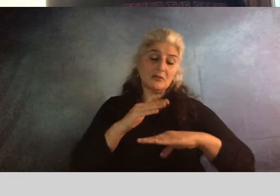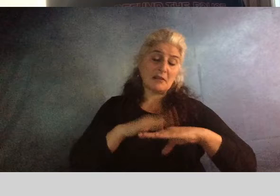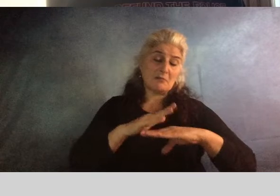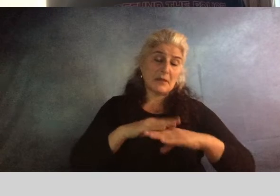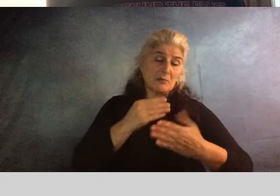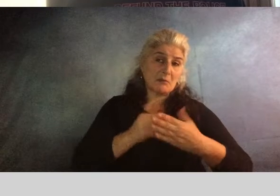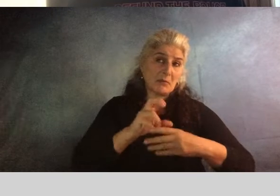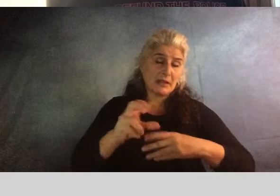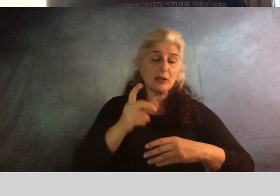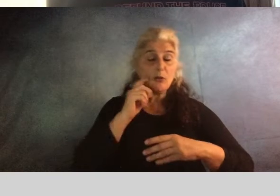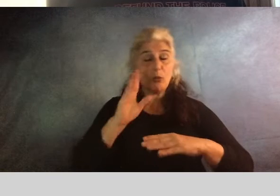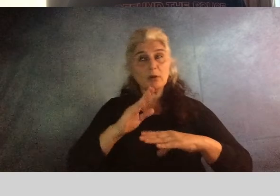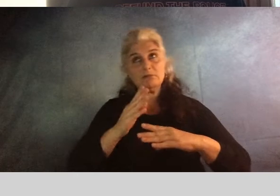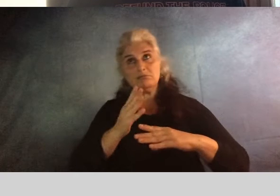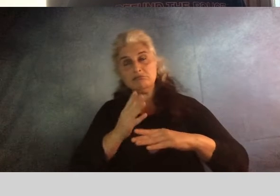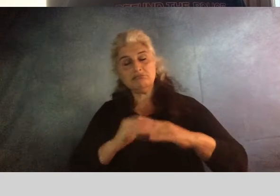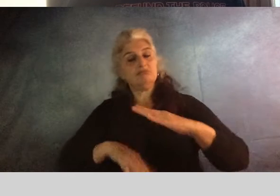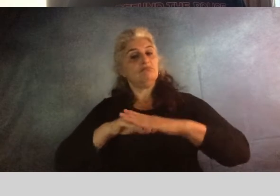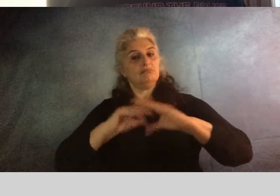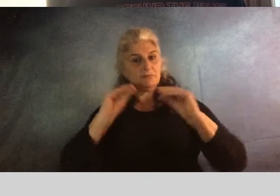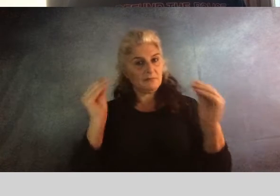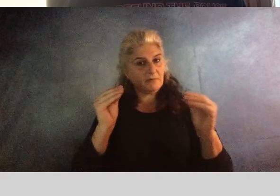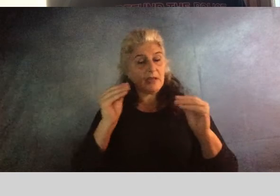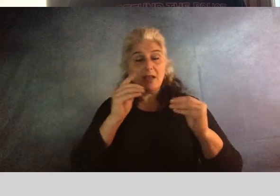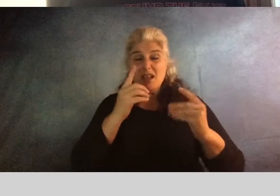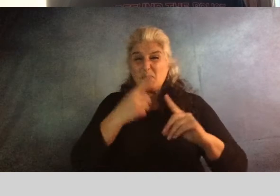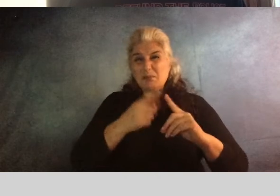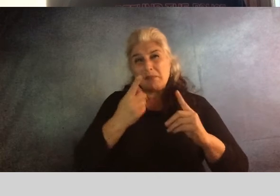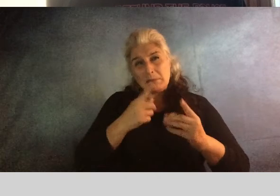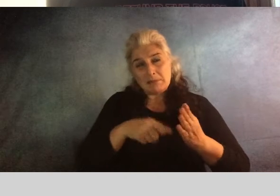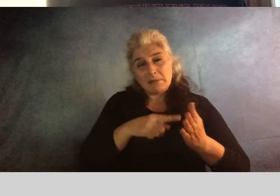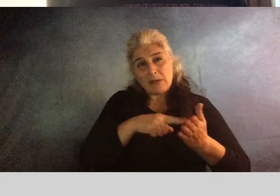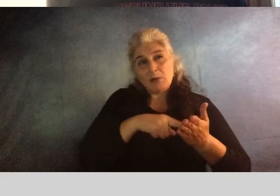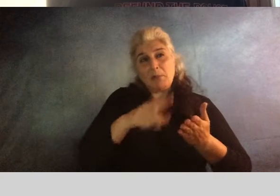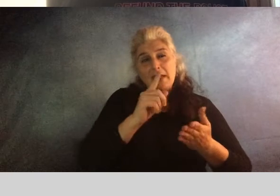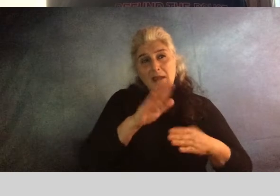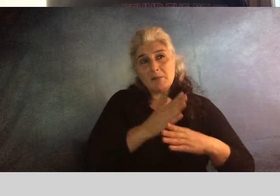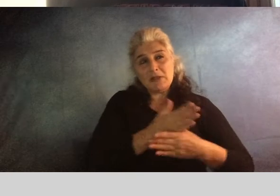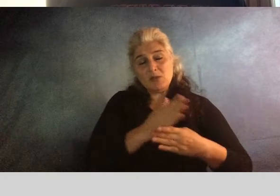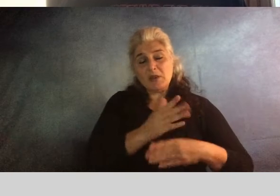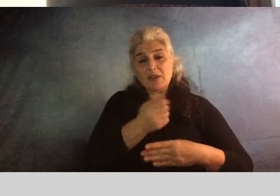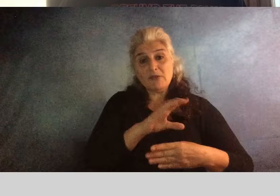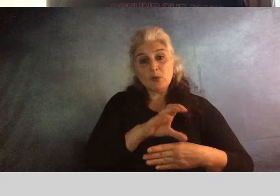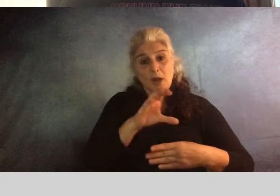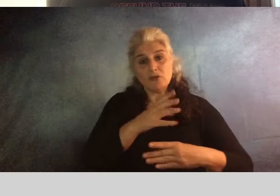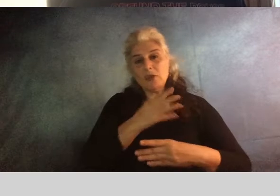to a few thousand dollars and there's no deadline, you can apply anytime. Our next case study is actually a critical piece